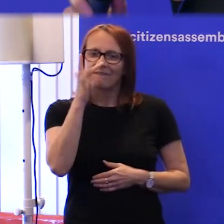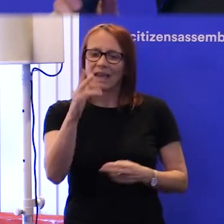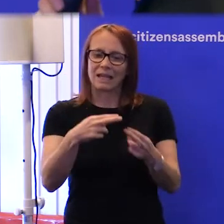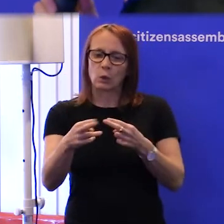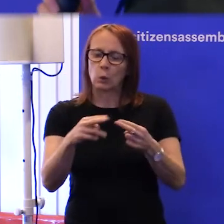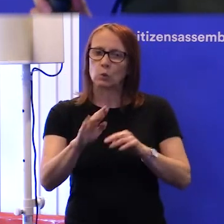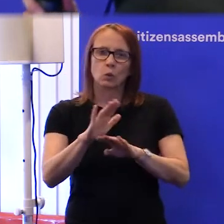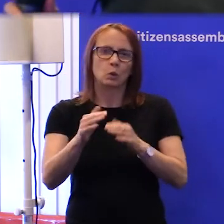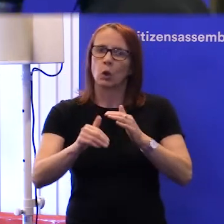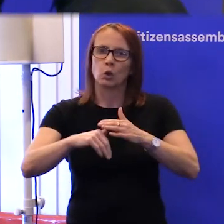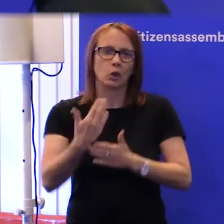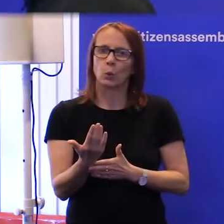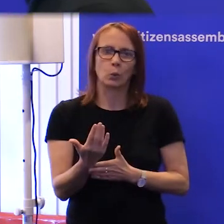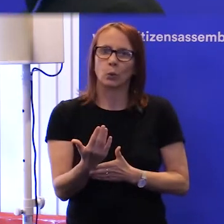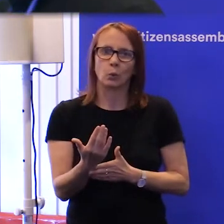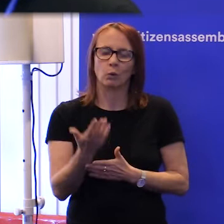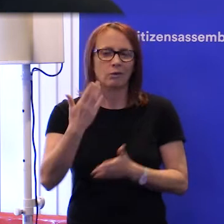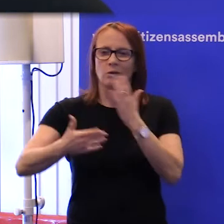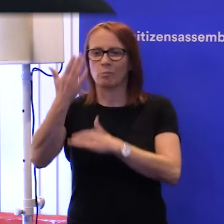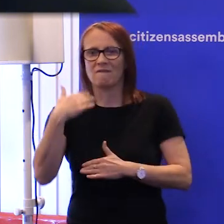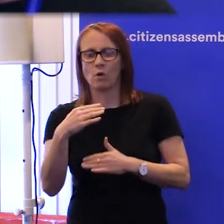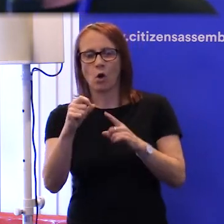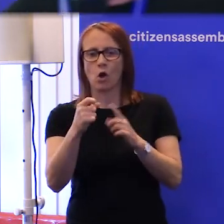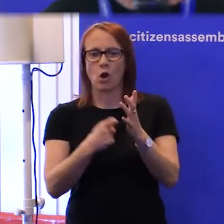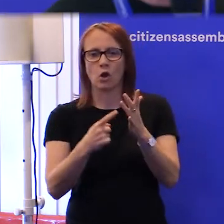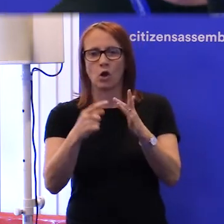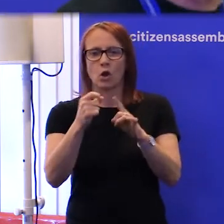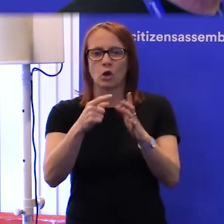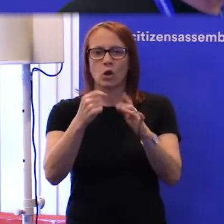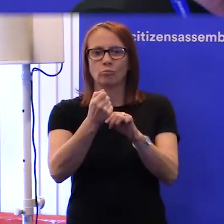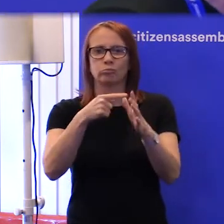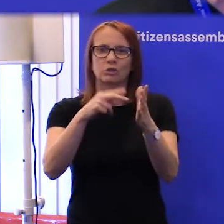new you know it used to be called propaganda it used to be called spin and